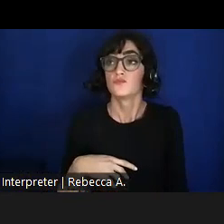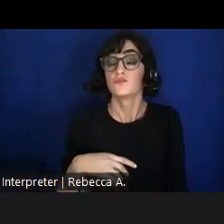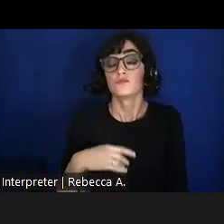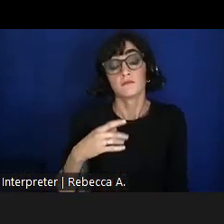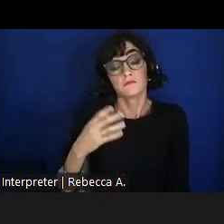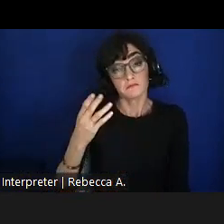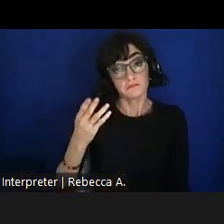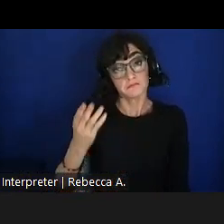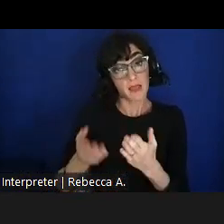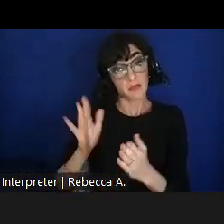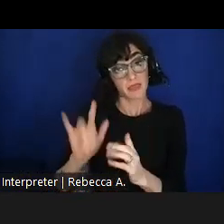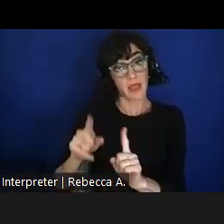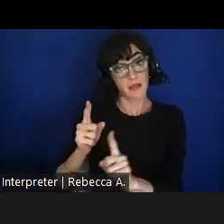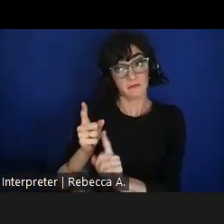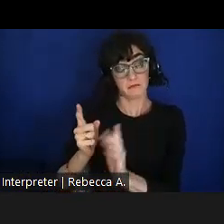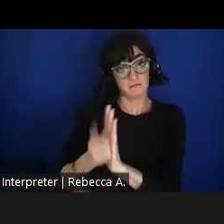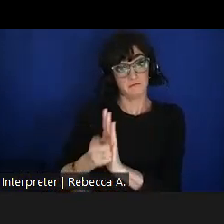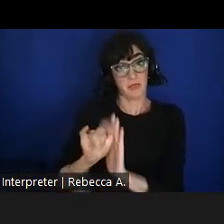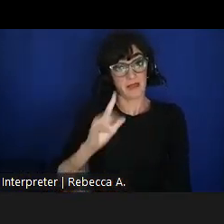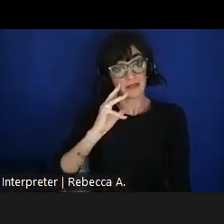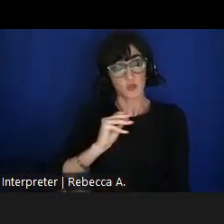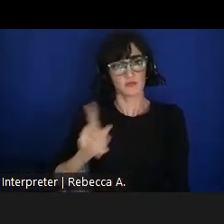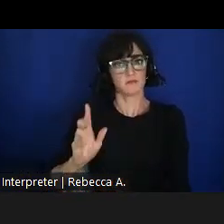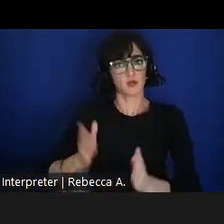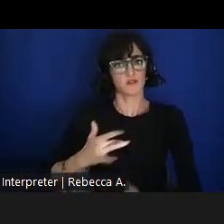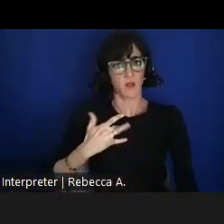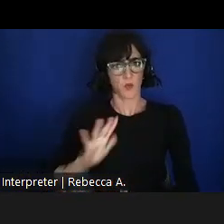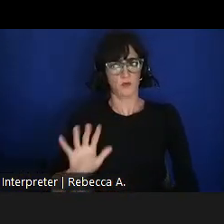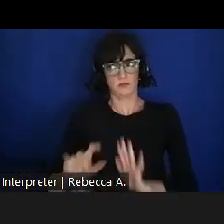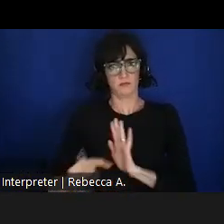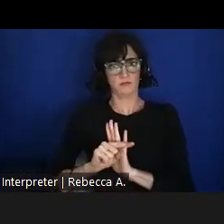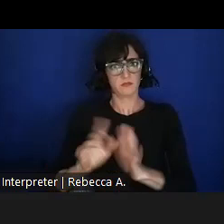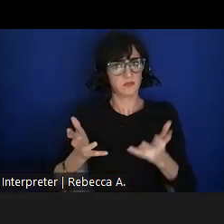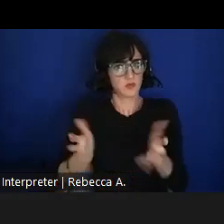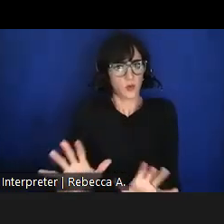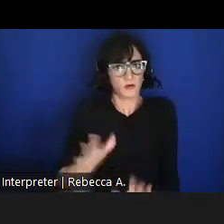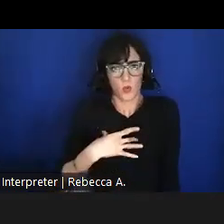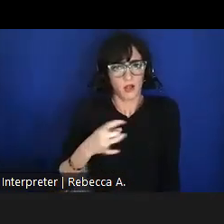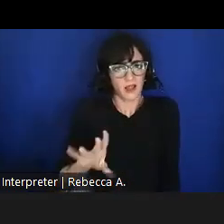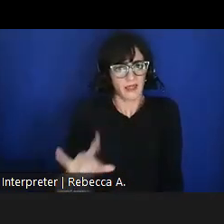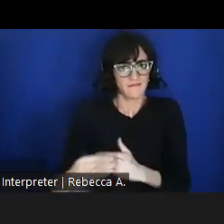to be a really negative effect. Now for many people who've had this experience then it